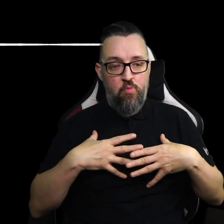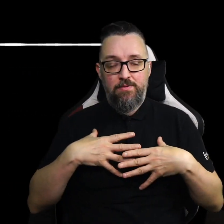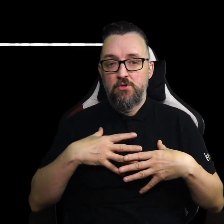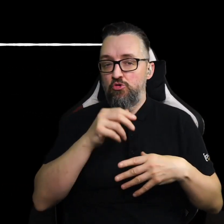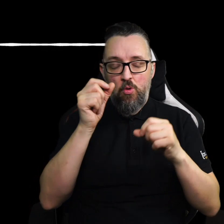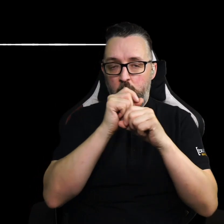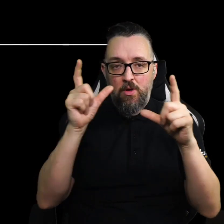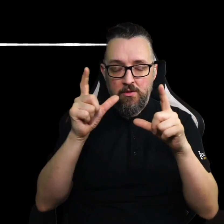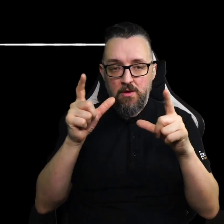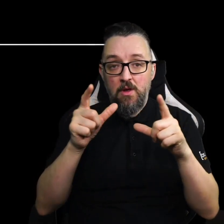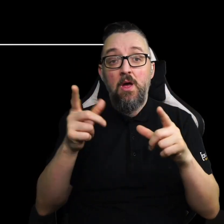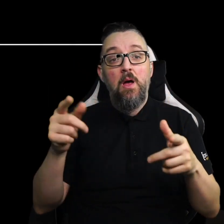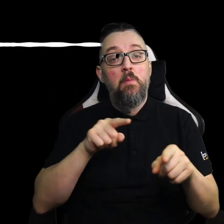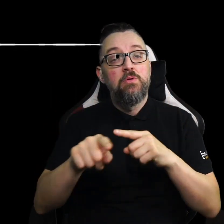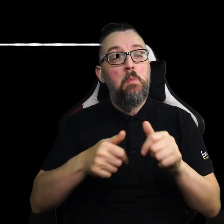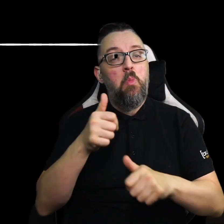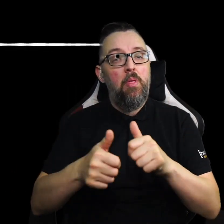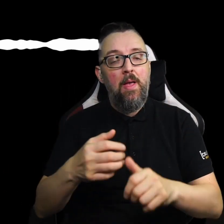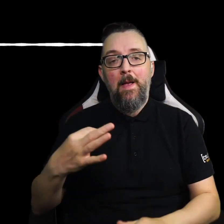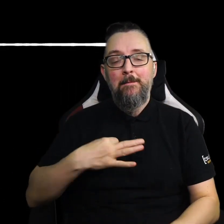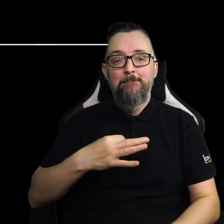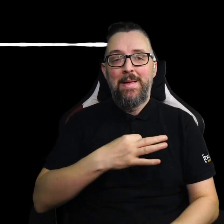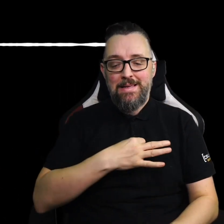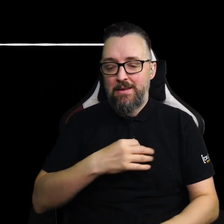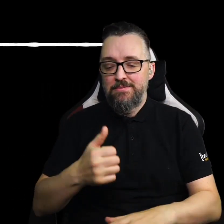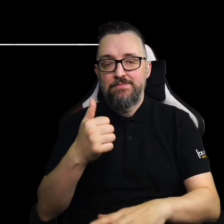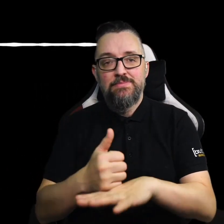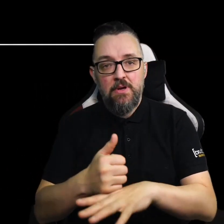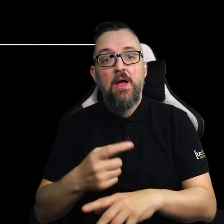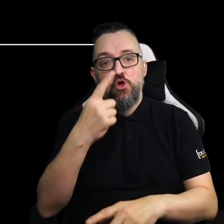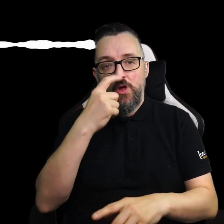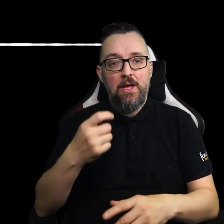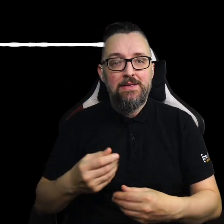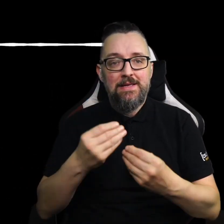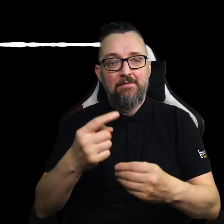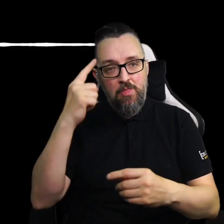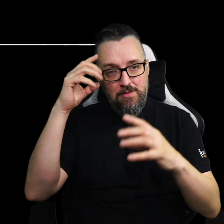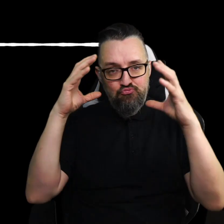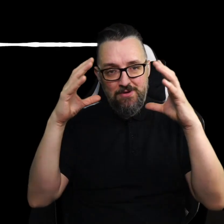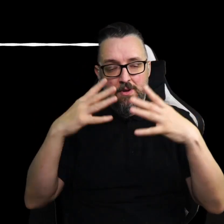And the most popular, medically-induced coma - designed to give the brain and body a rest